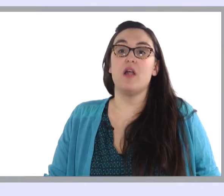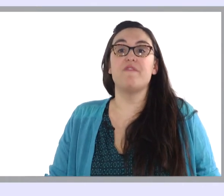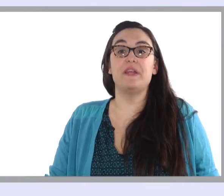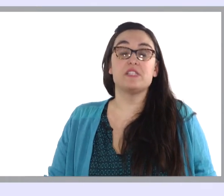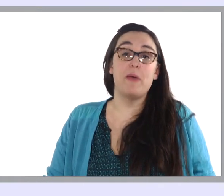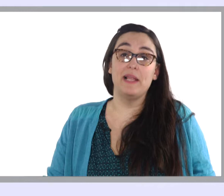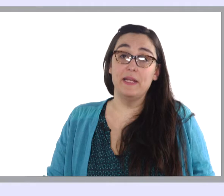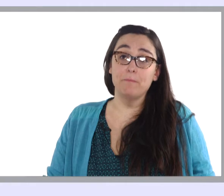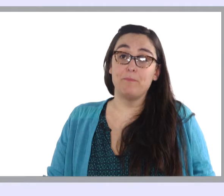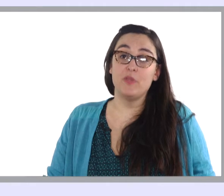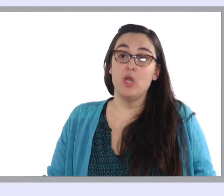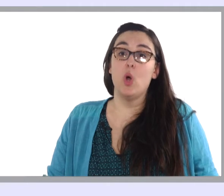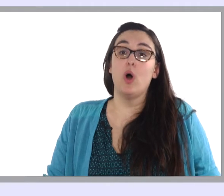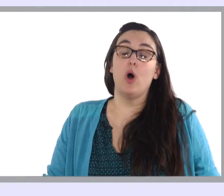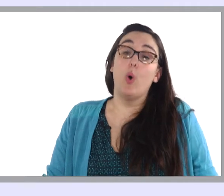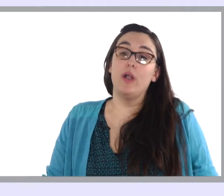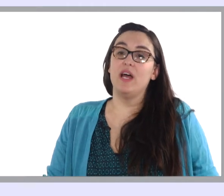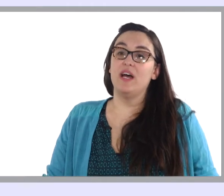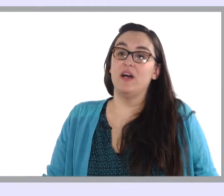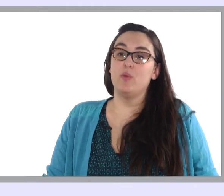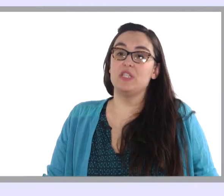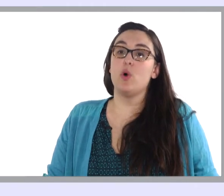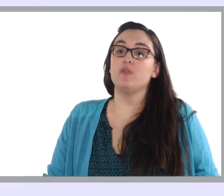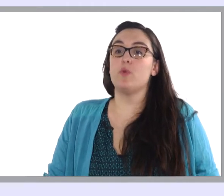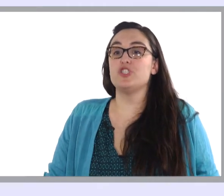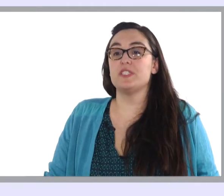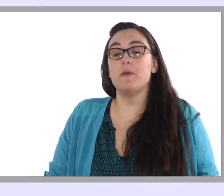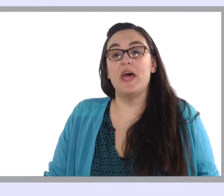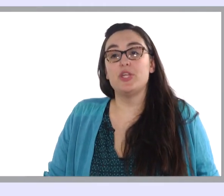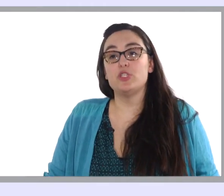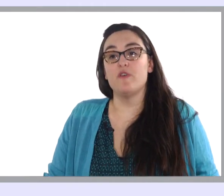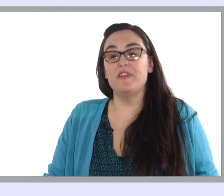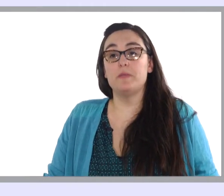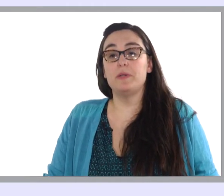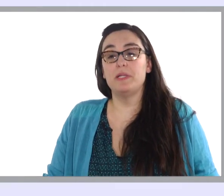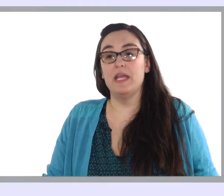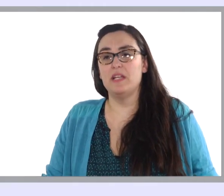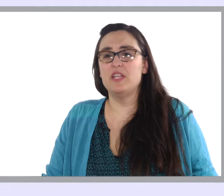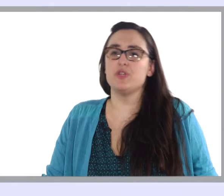is finger spelling or what is called Rochester Method or Visible English.